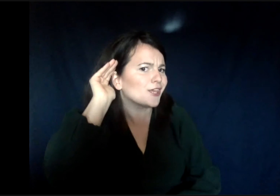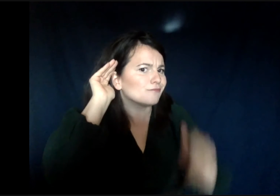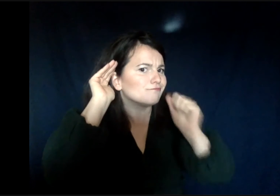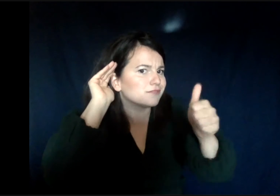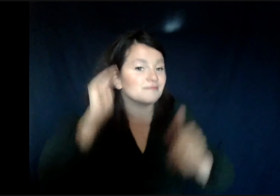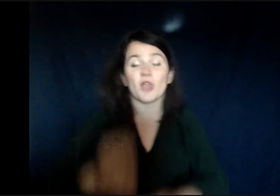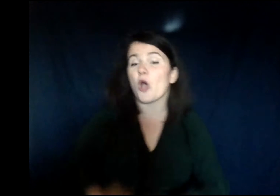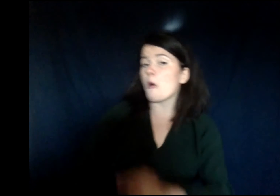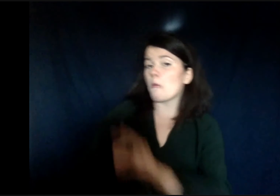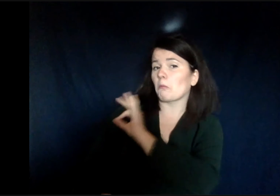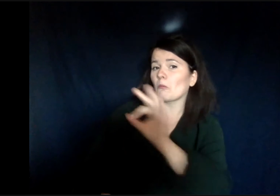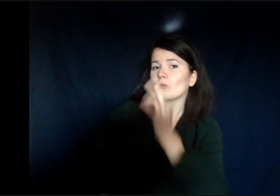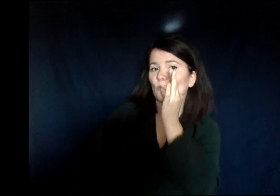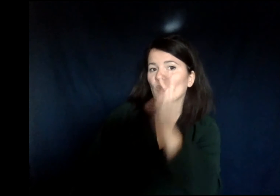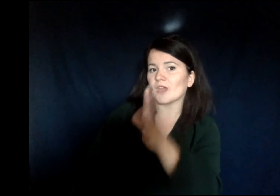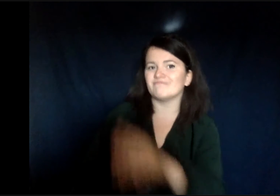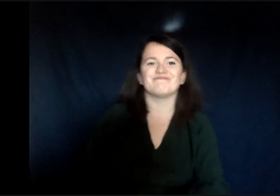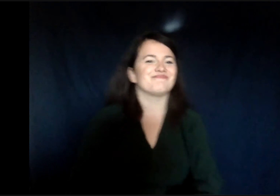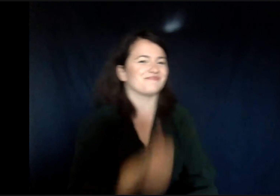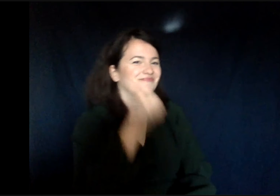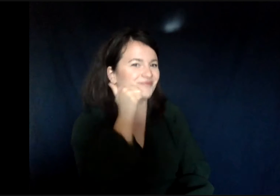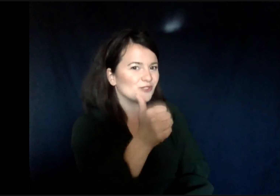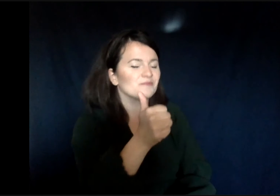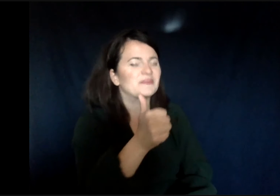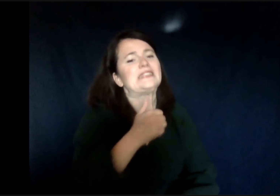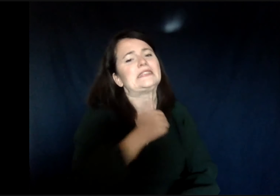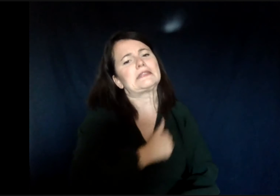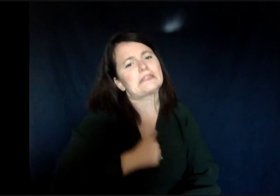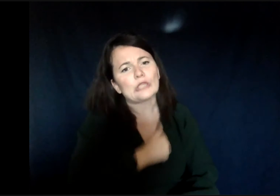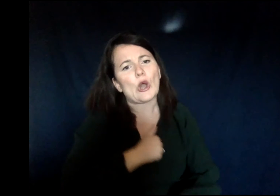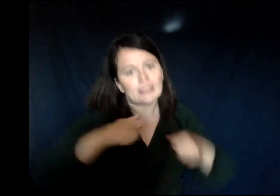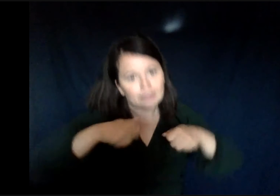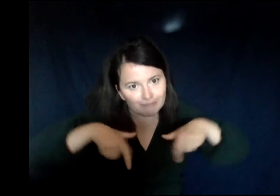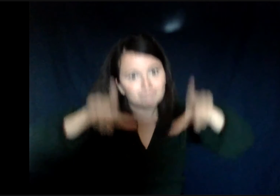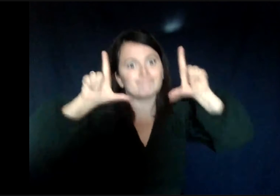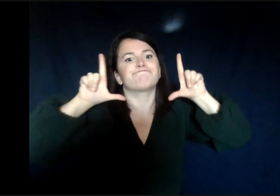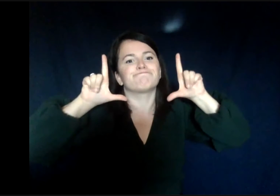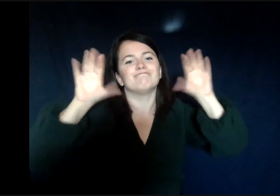I cannot be on video. The connection is only through phone.